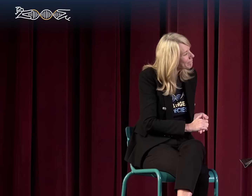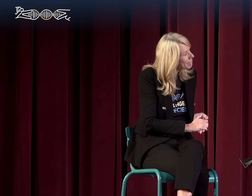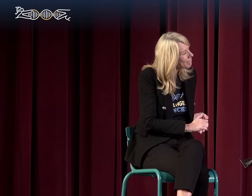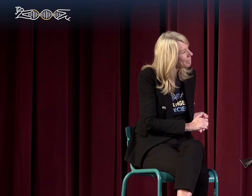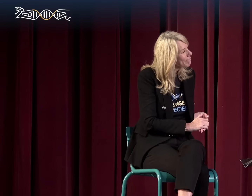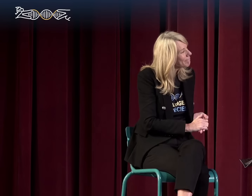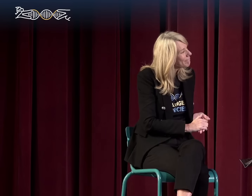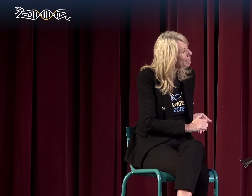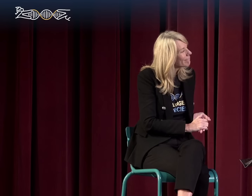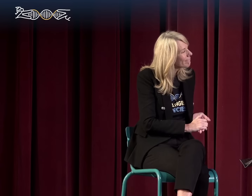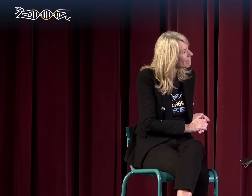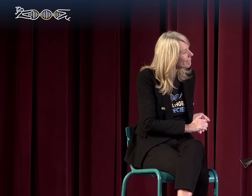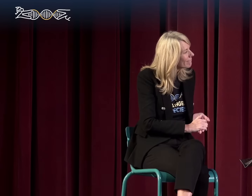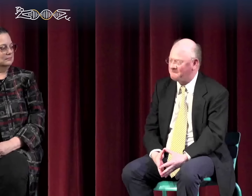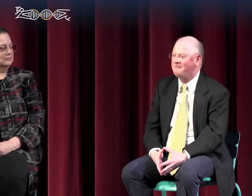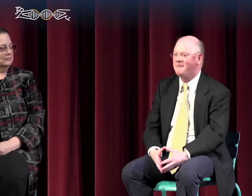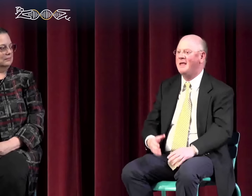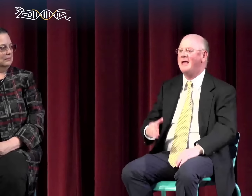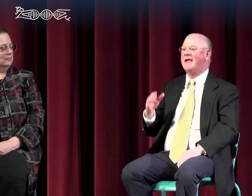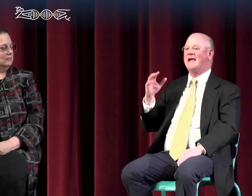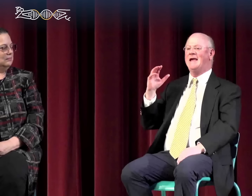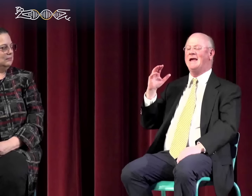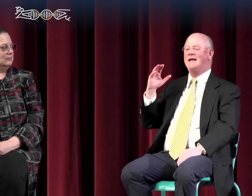with eliminating or eradicating Deaf people?